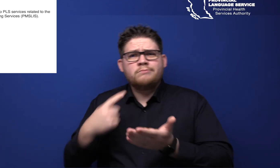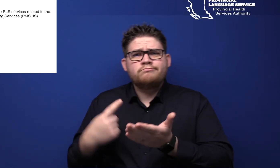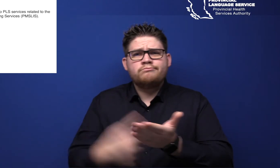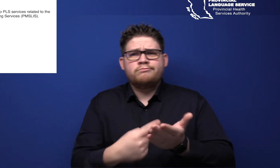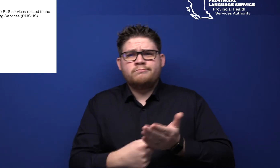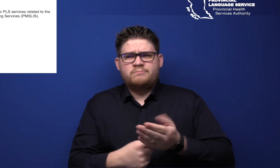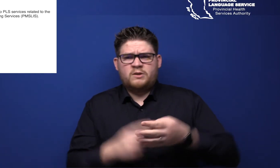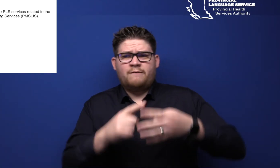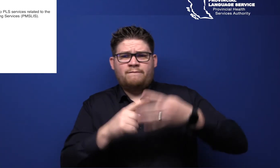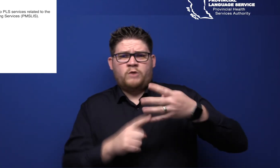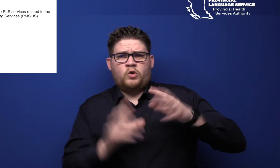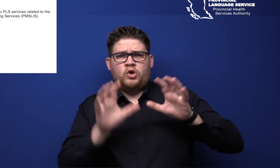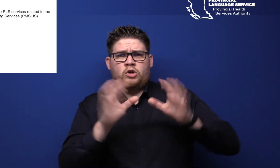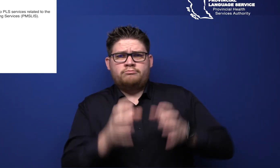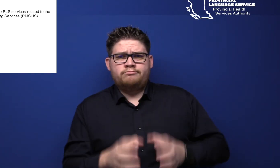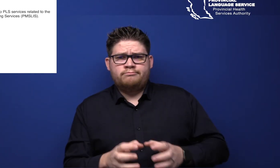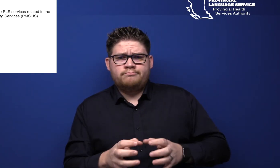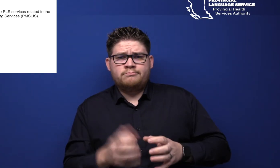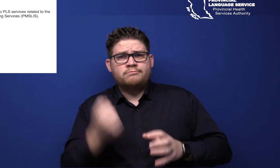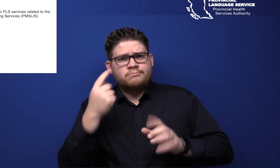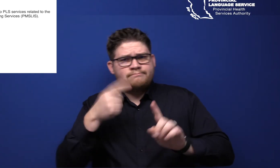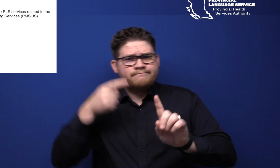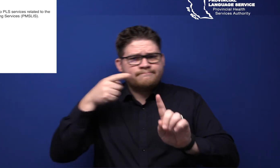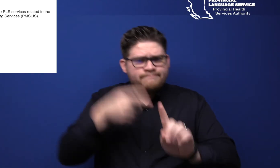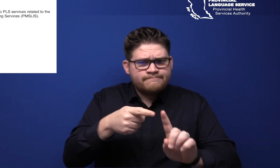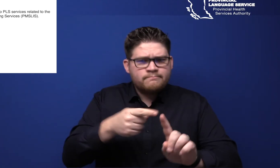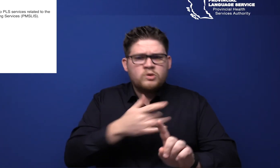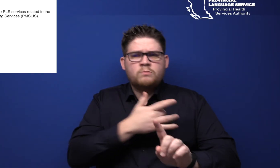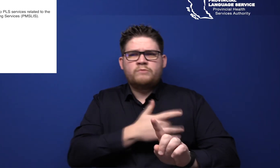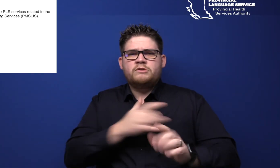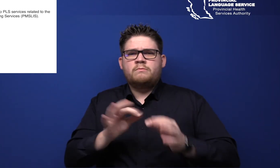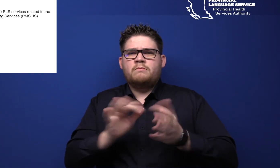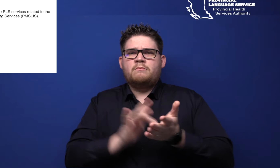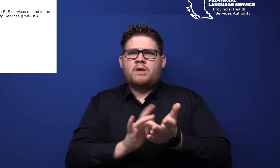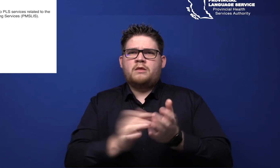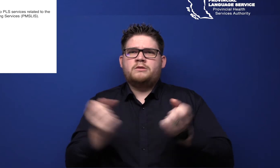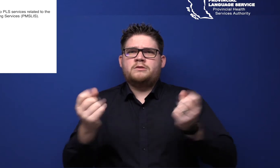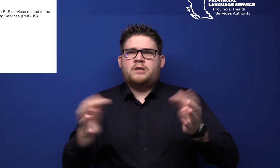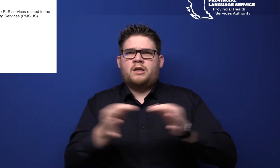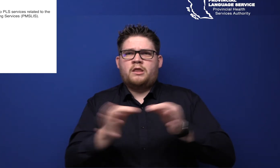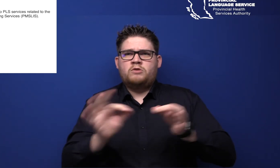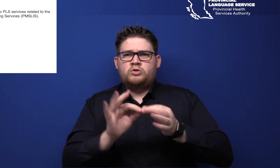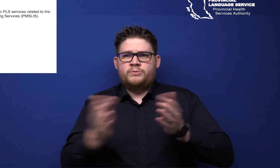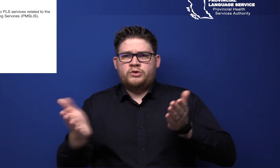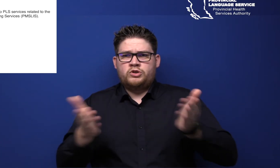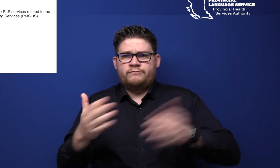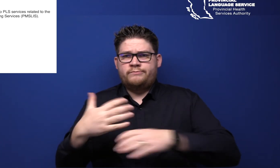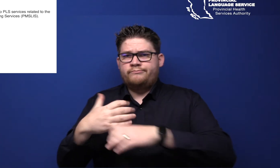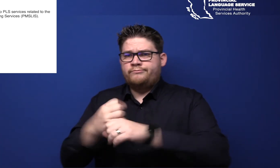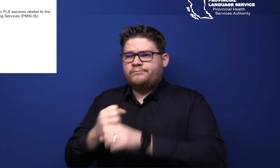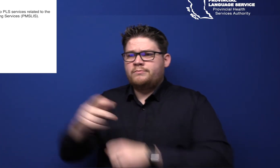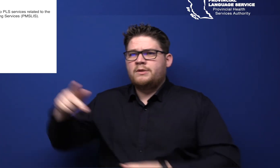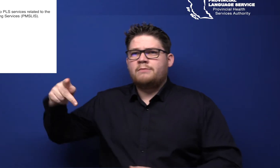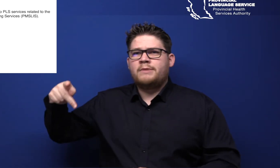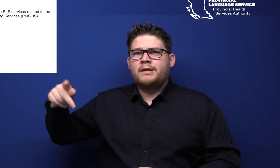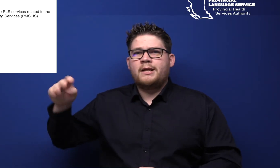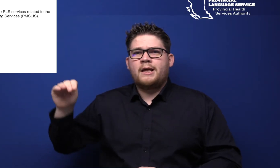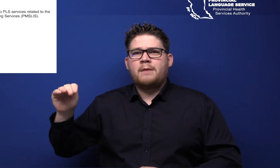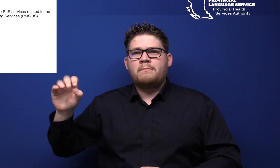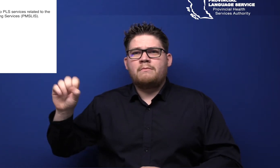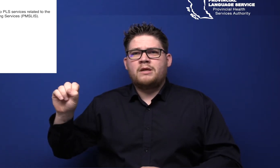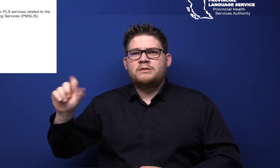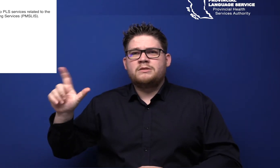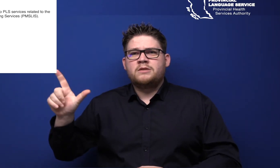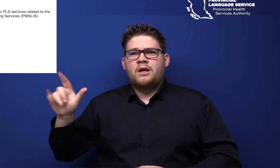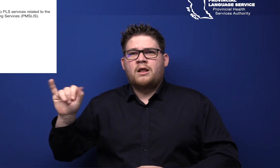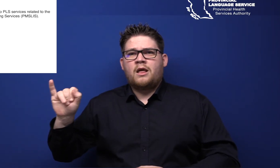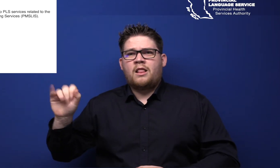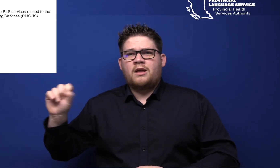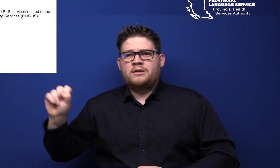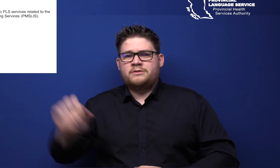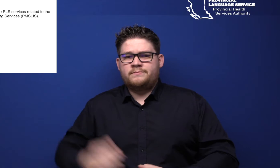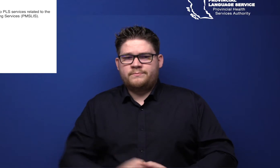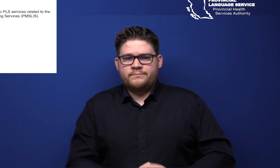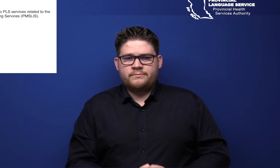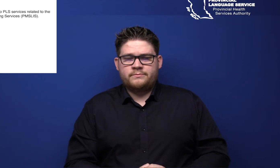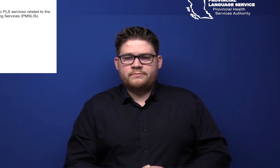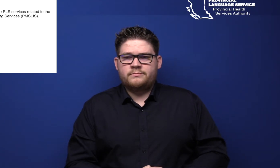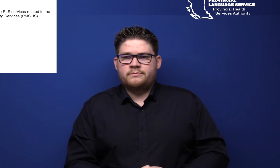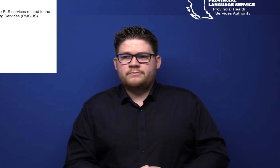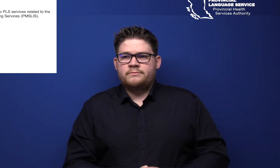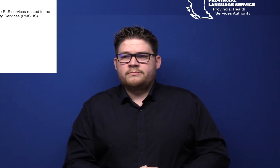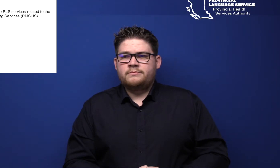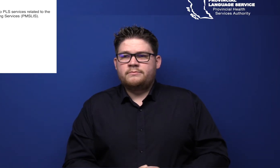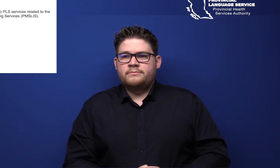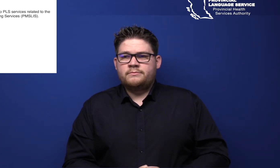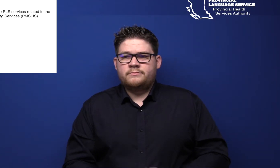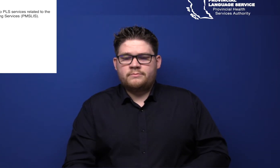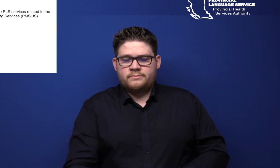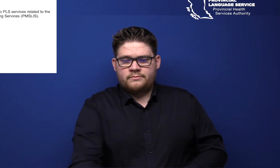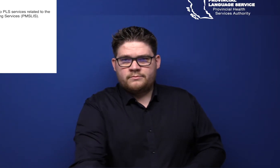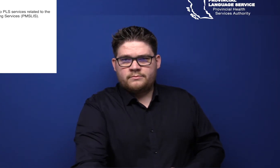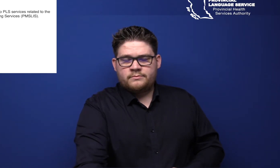TODAY, WE WILL BE DISCUSSING FOUR THINGS. THE PROVINCIAL LANGUAGE SERVICES, AND THE PROVINCIAL MEDICAL SIGN LANGUAGE INTERPRETING